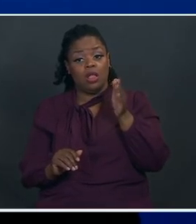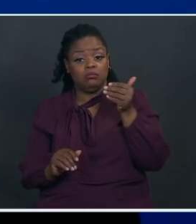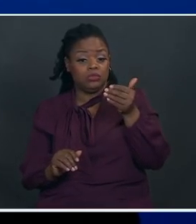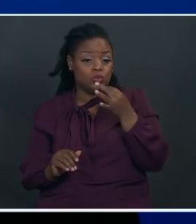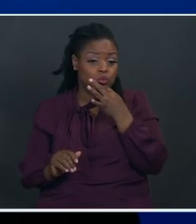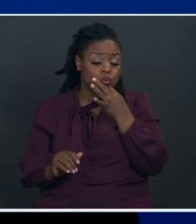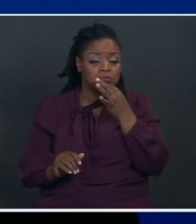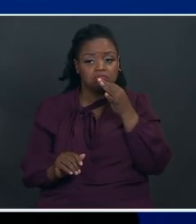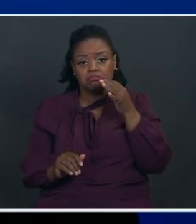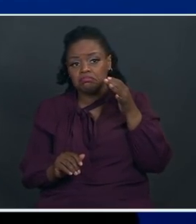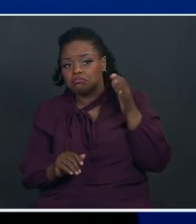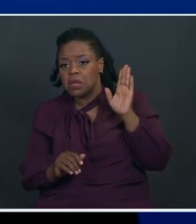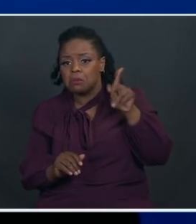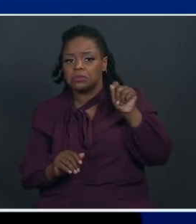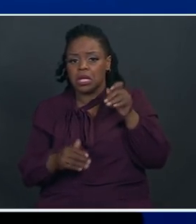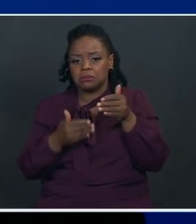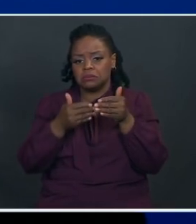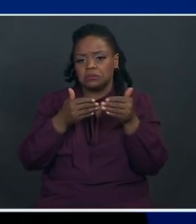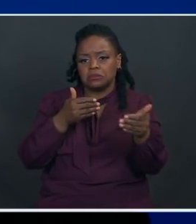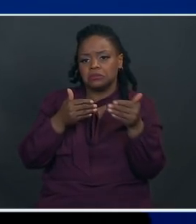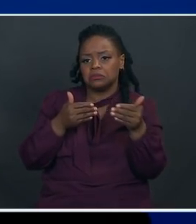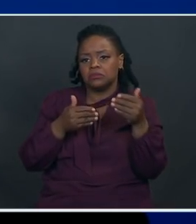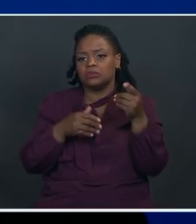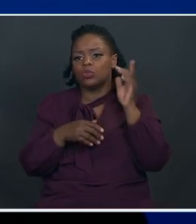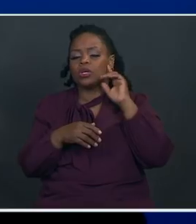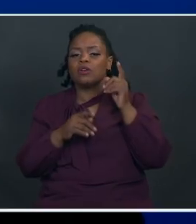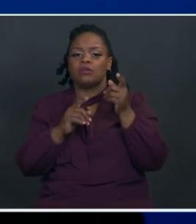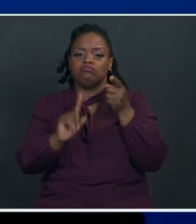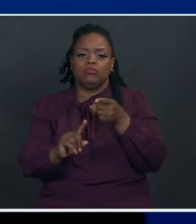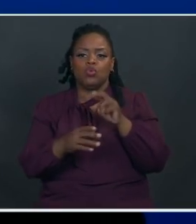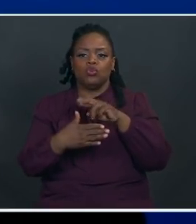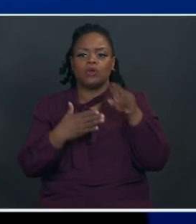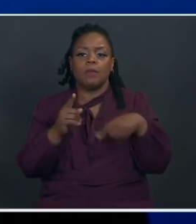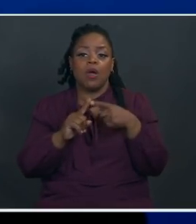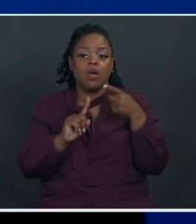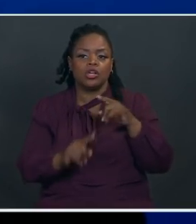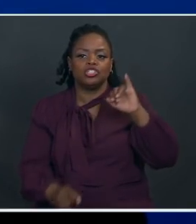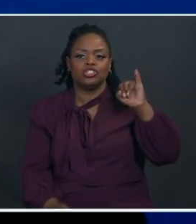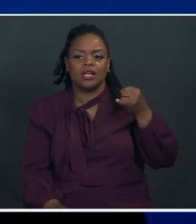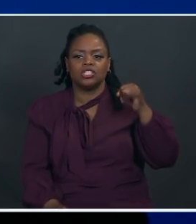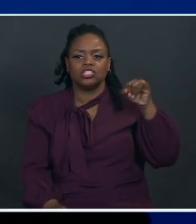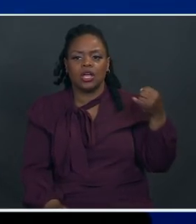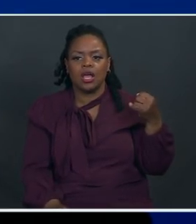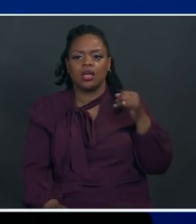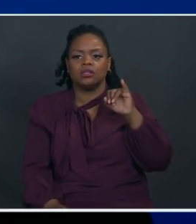to a week are the results from the Johnson JNJ trial. And the reason they're important,